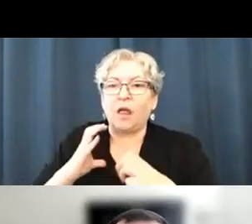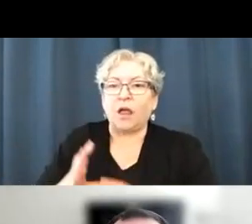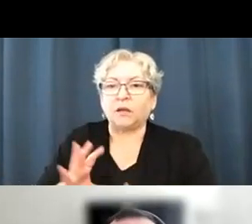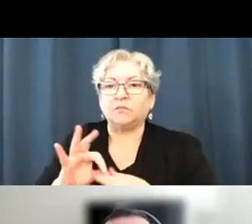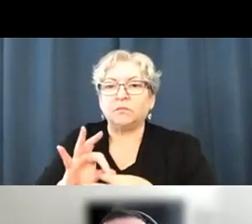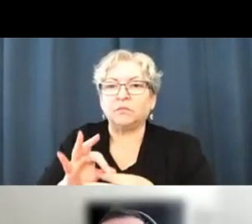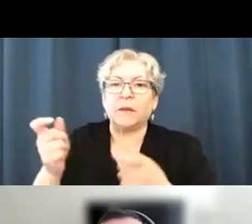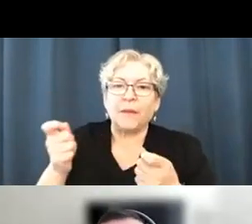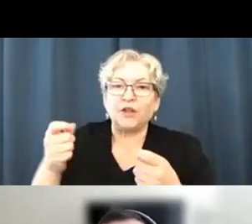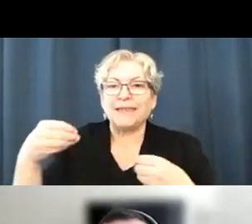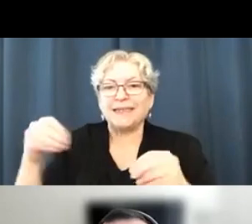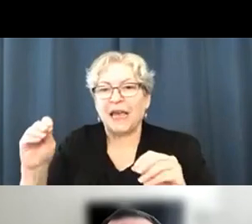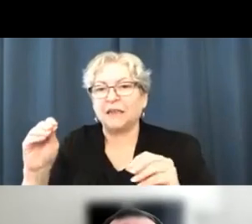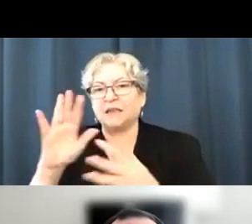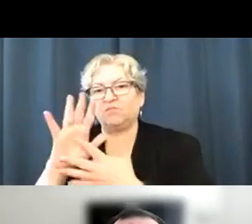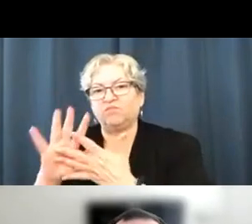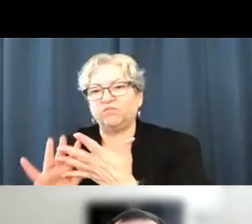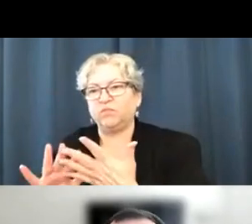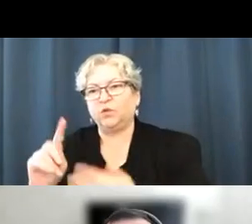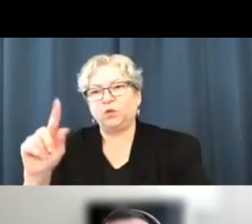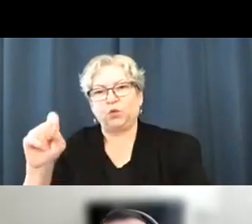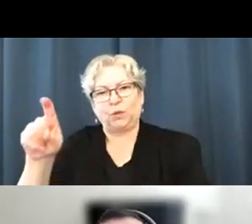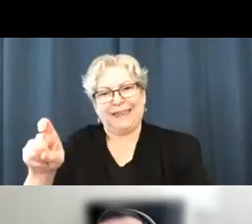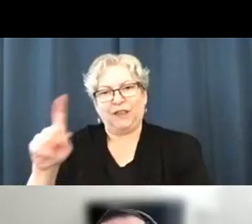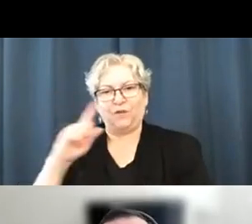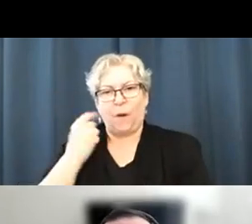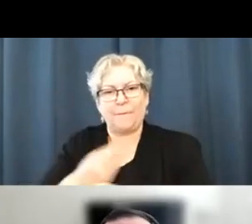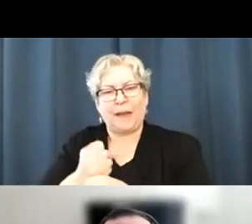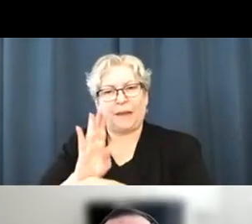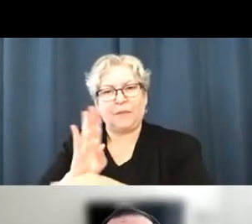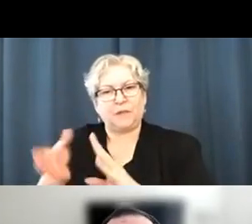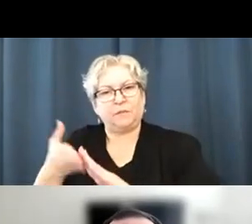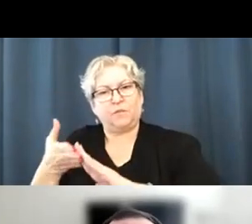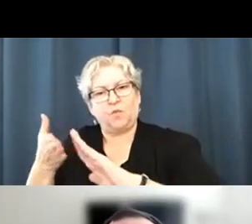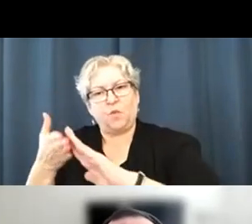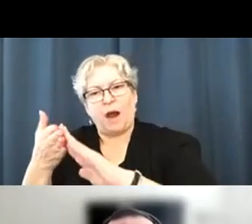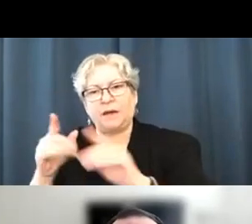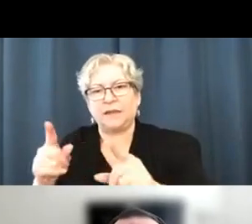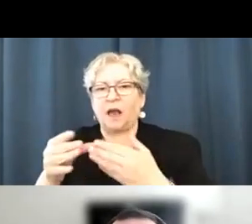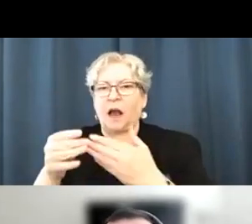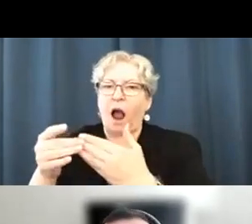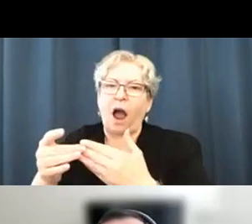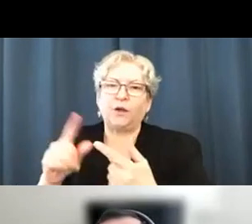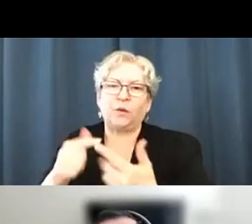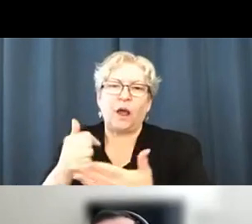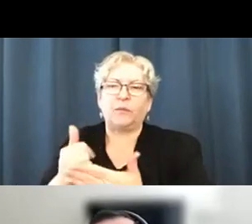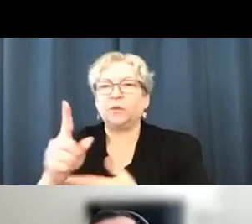your Salesforce, things like that, the tools that you need to make business run, this is a guide to help ask questions of your vendors.